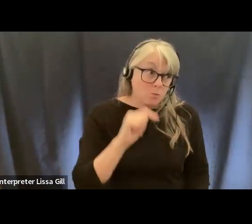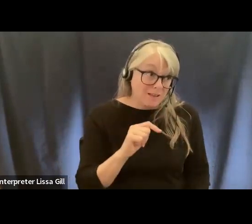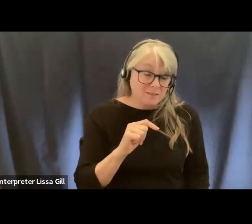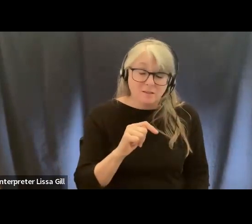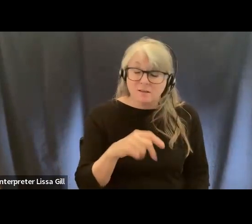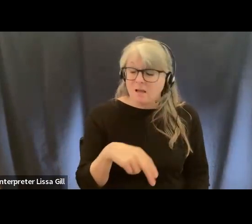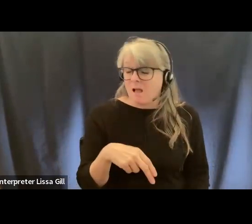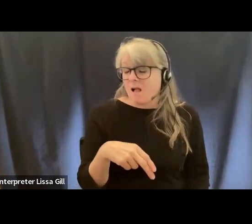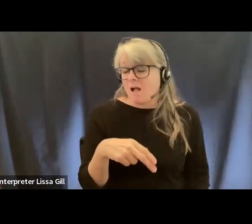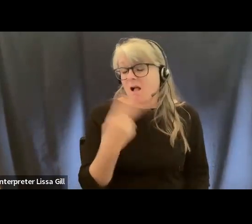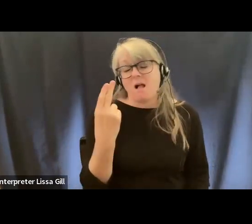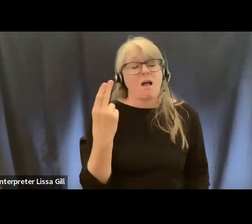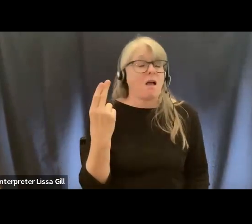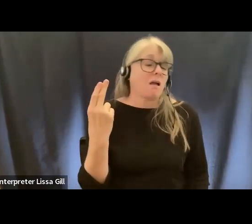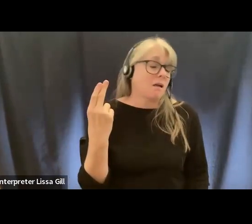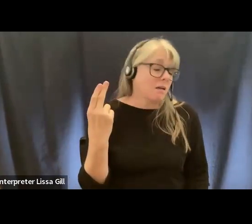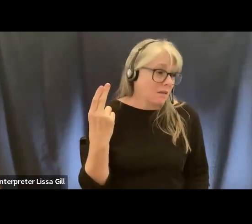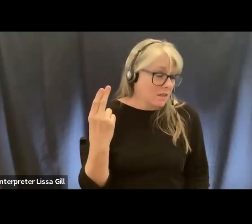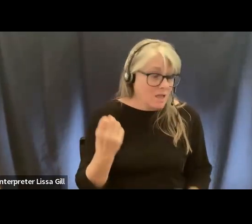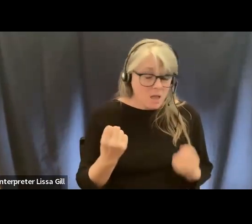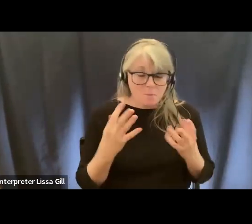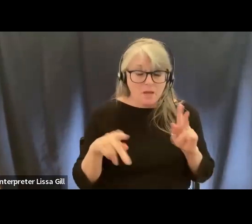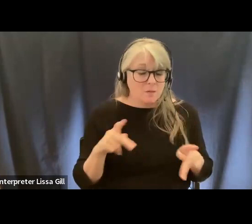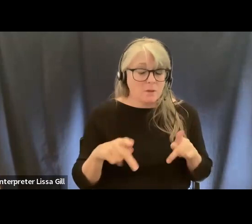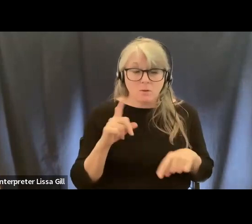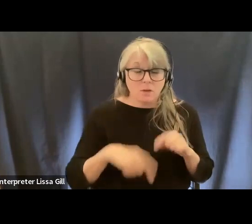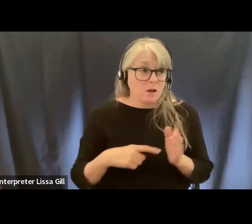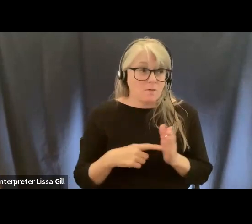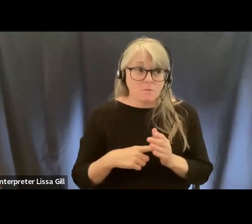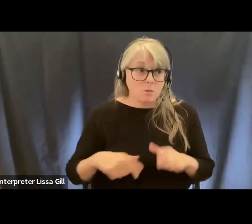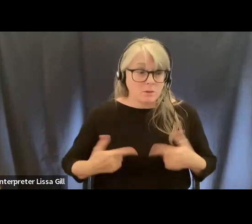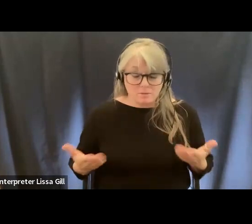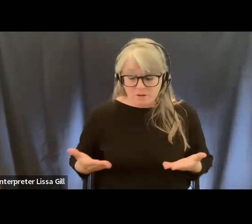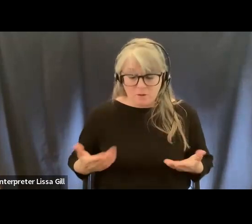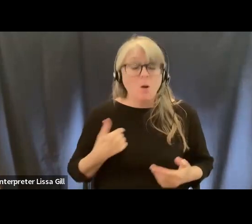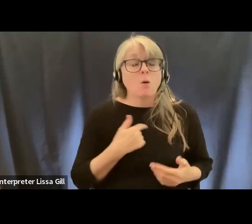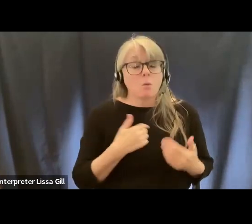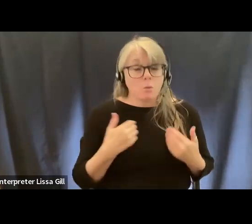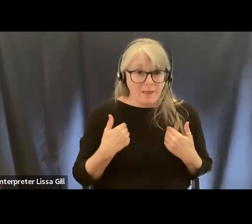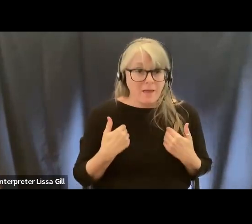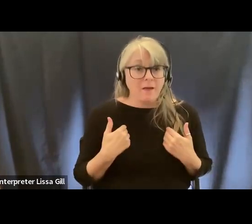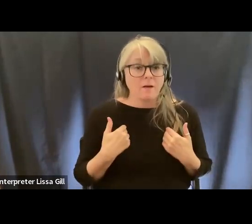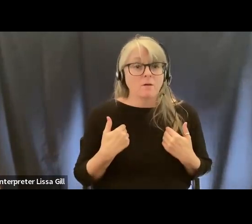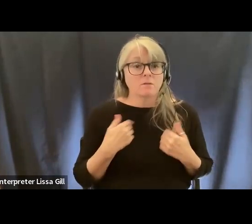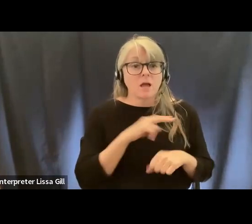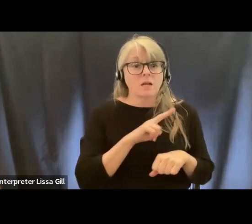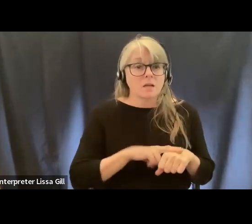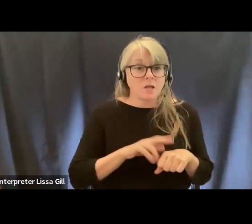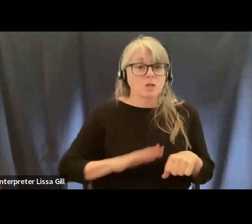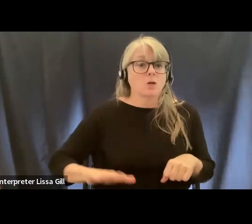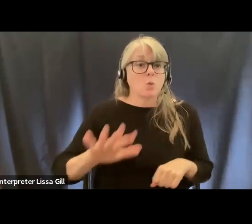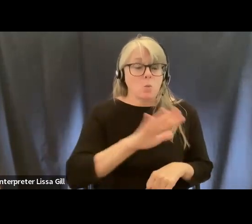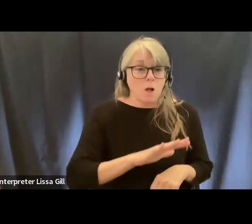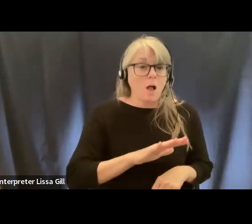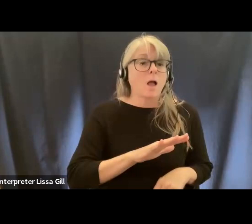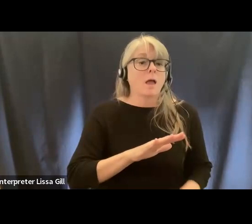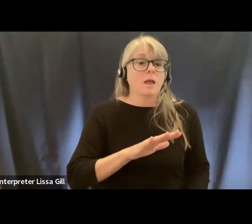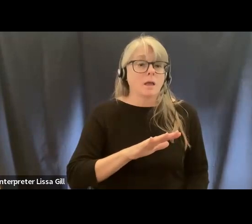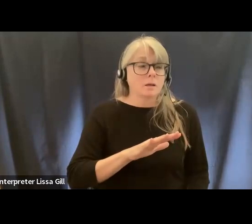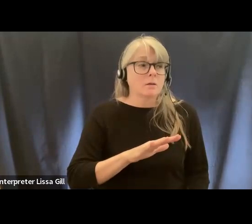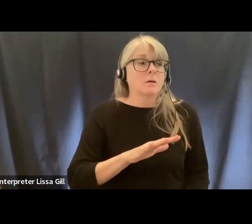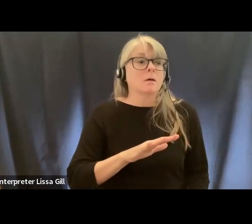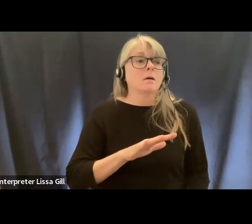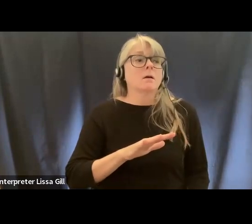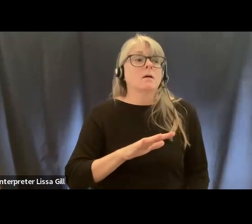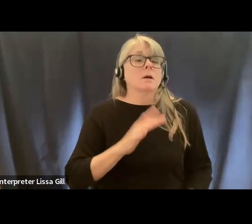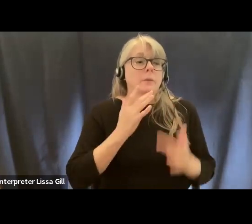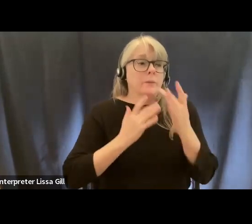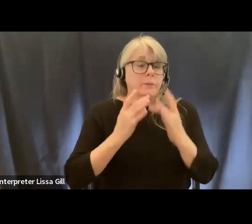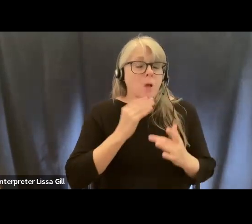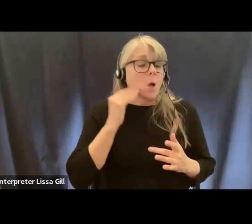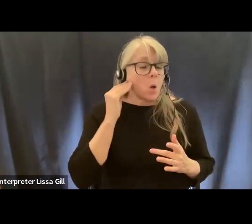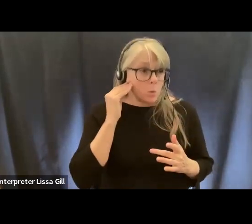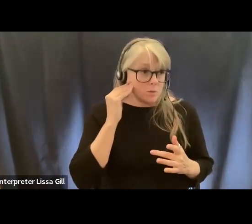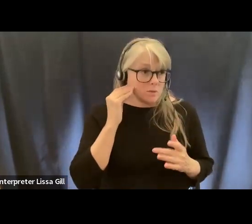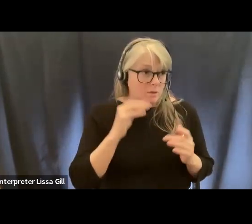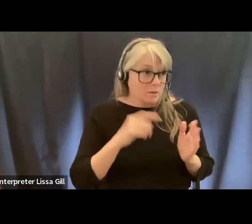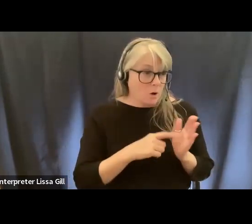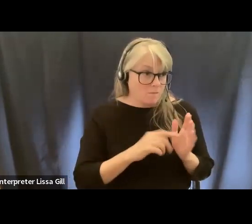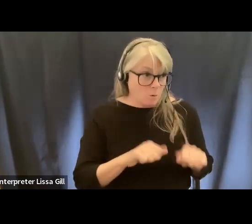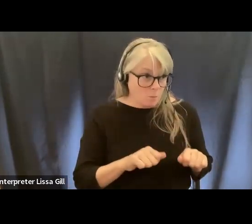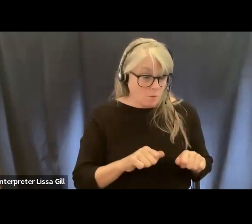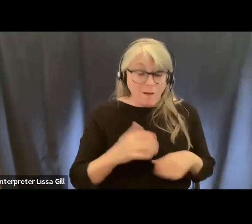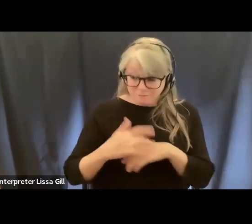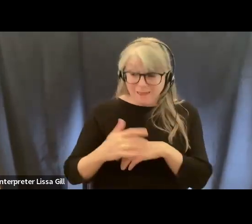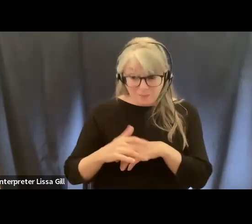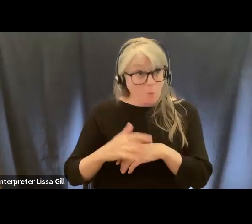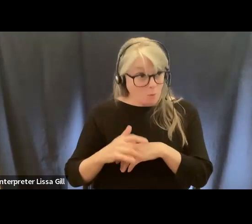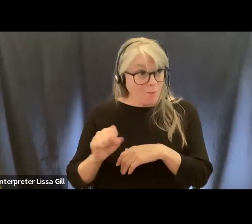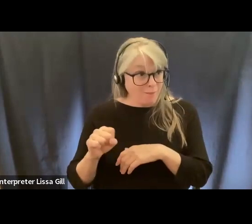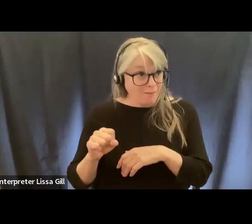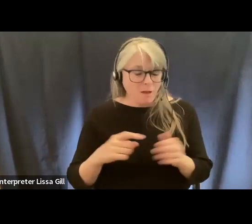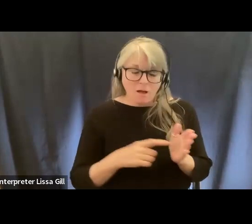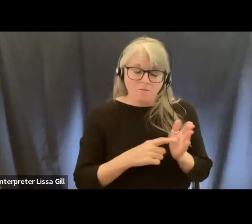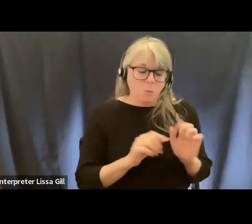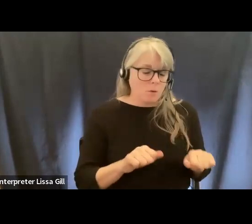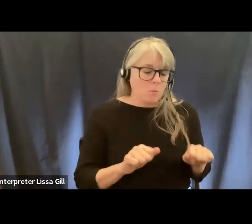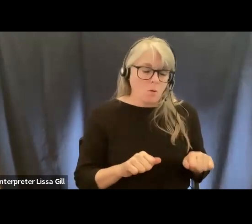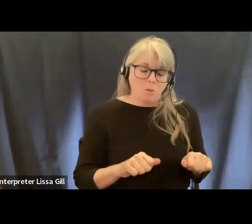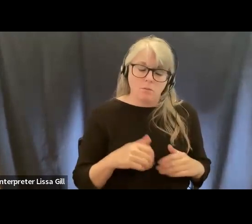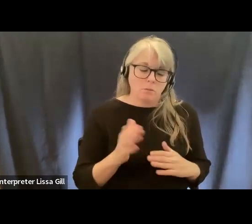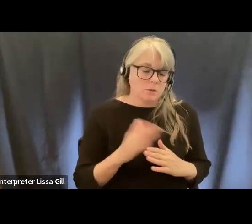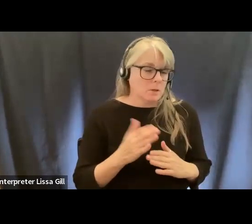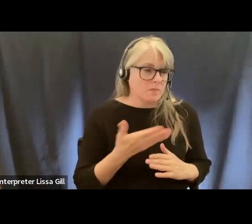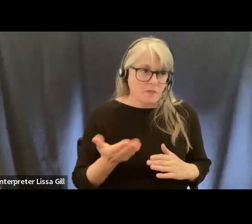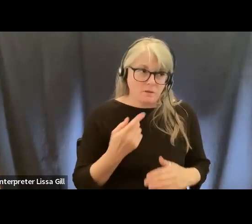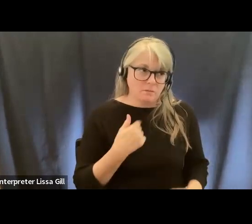We do have a we have a nationwide crunch on homes that are affordable. There are homes that are available but affordable is probably the number one thing that I would say.